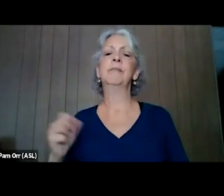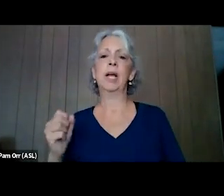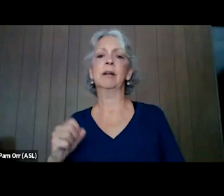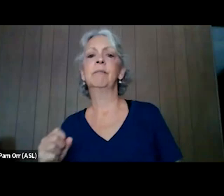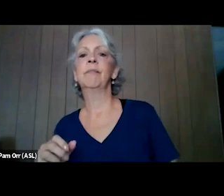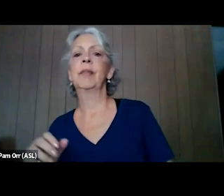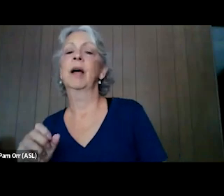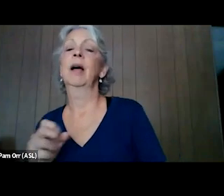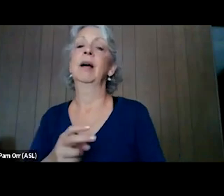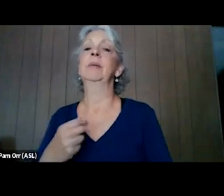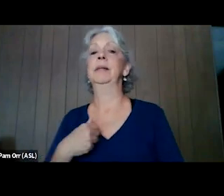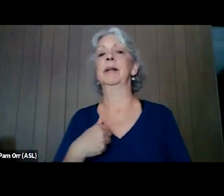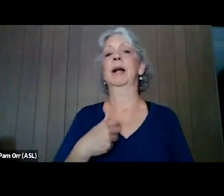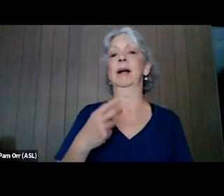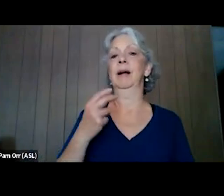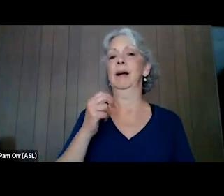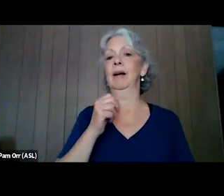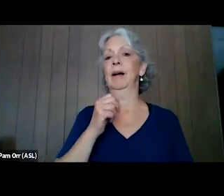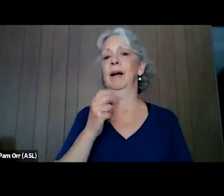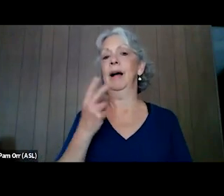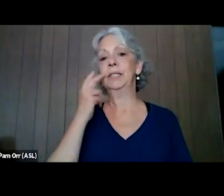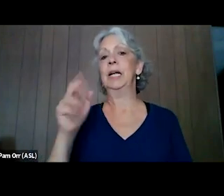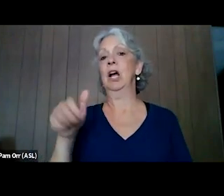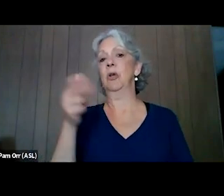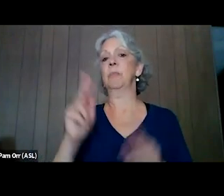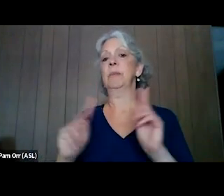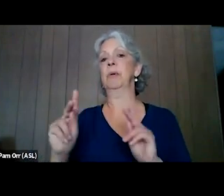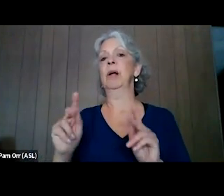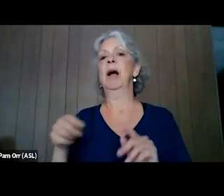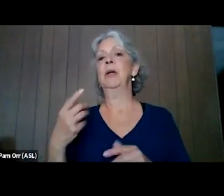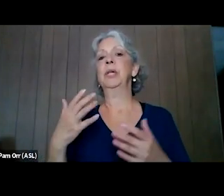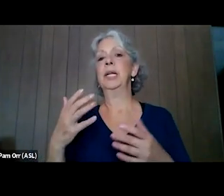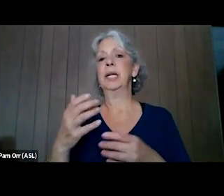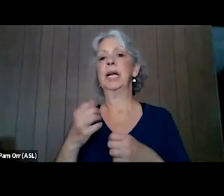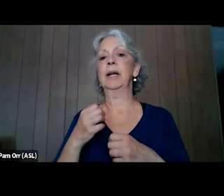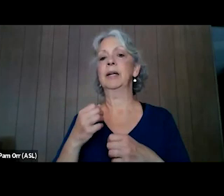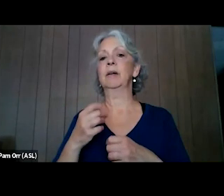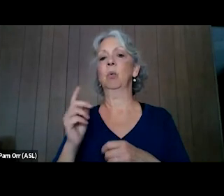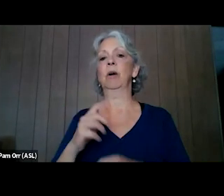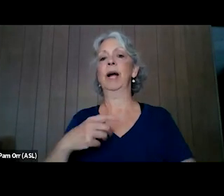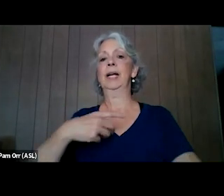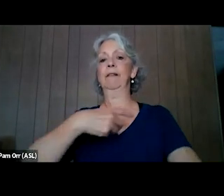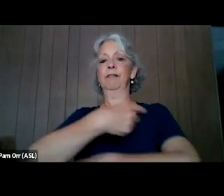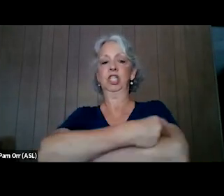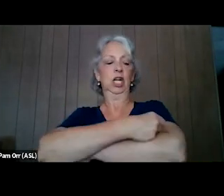I'm not one of those people. I only get them at an injection site that I've actually missed on,